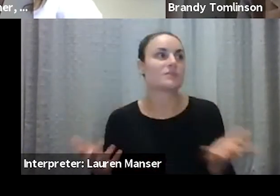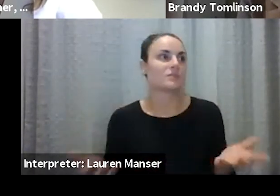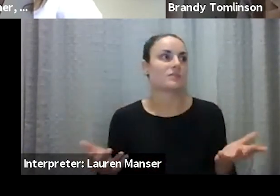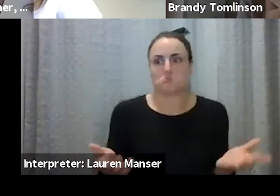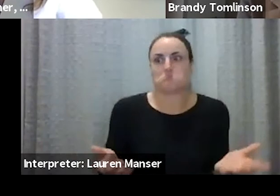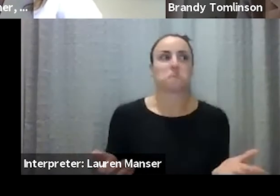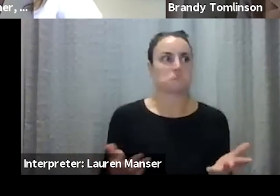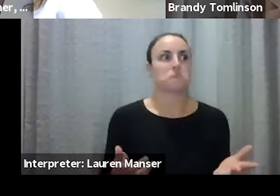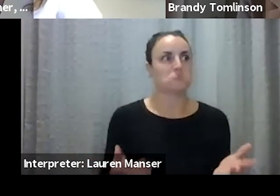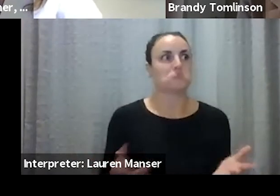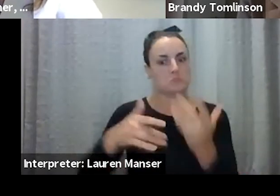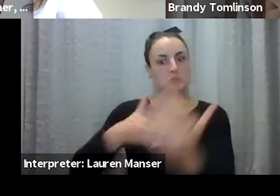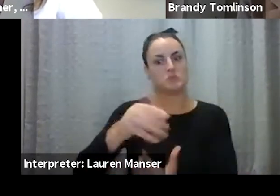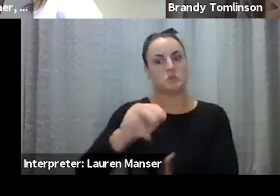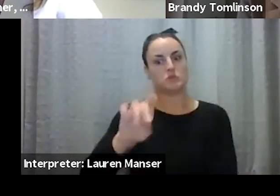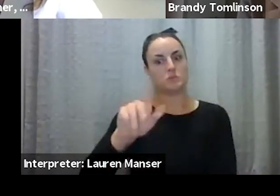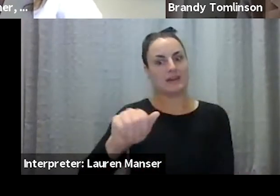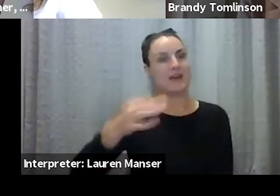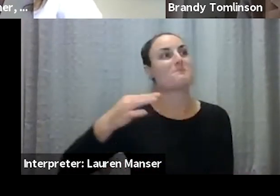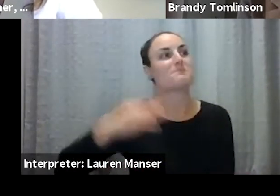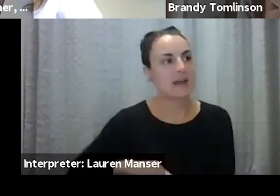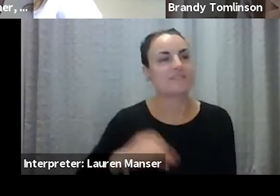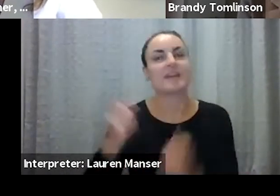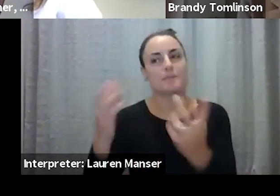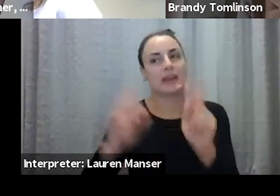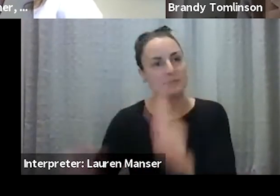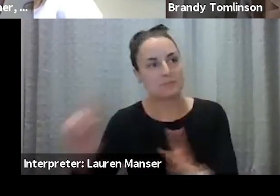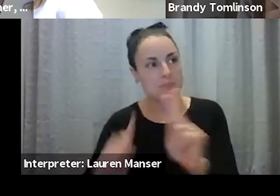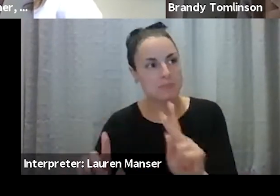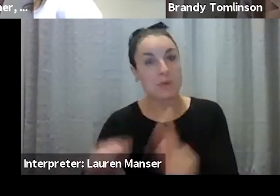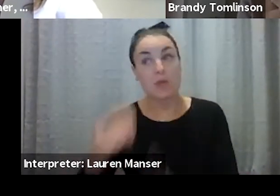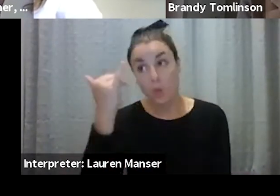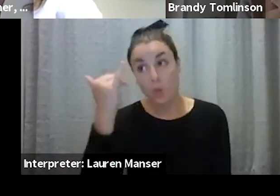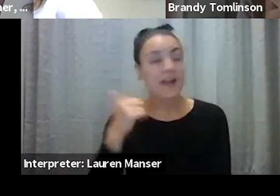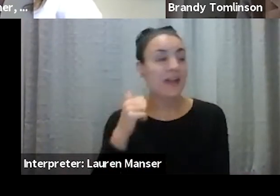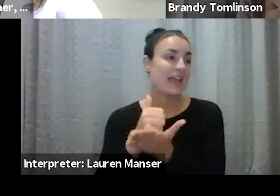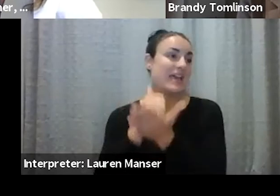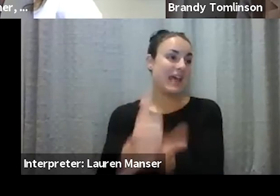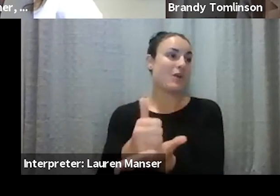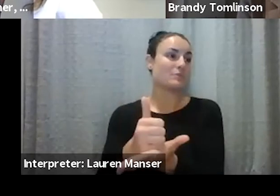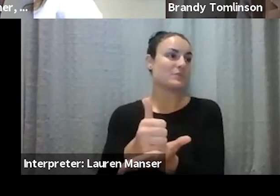who maybe have some of those concerns about being isolated. The next best thing, as Laquanya said,